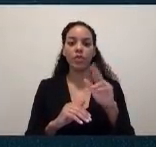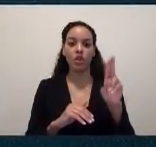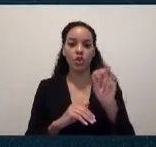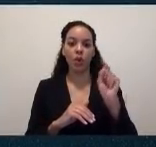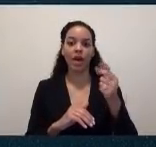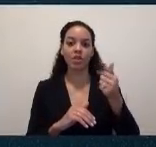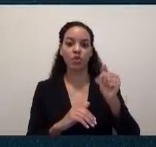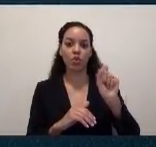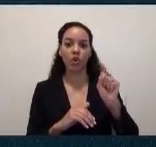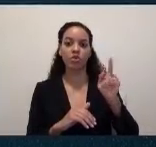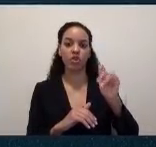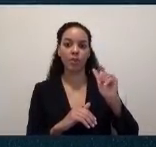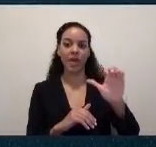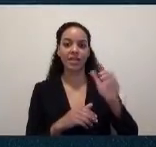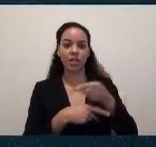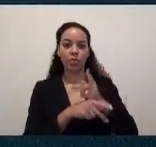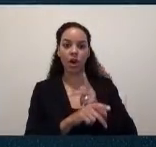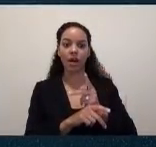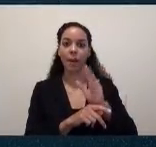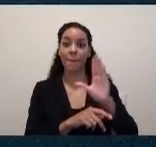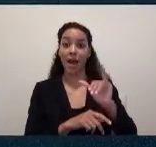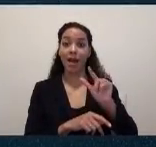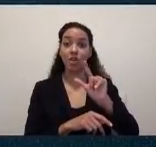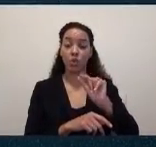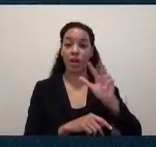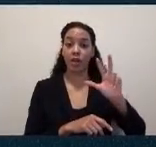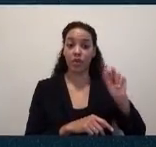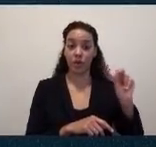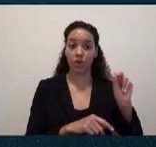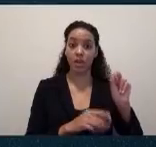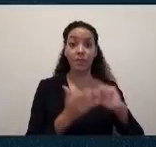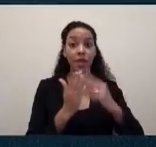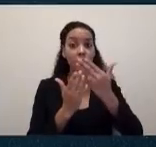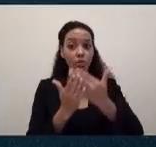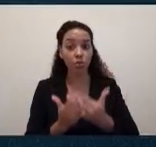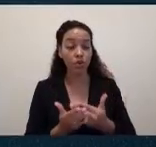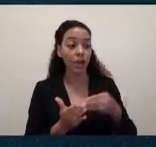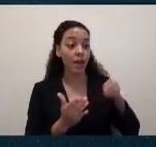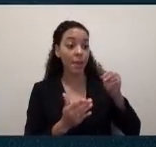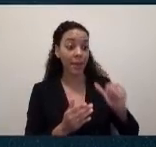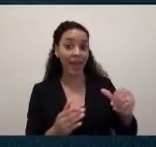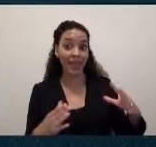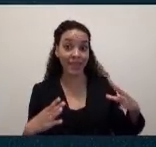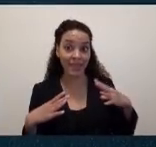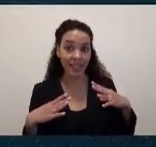So it's clear that paid leave is not only good for the working family, it's good for our nation.